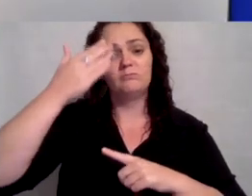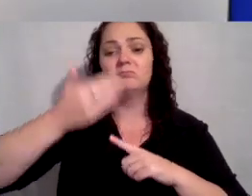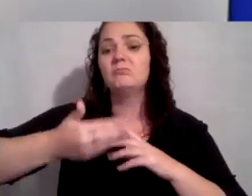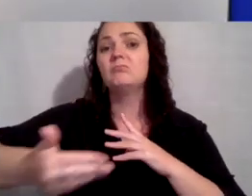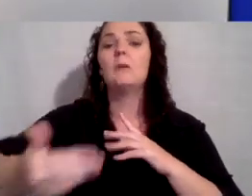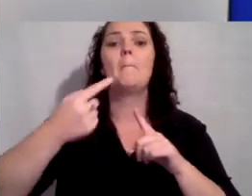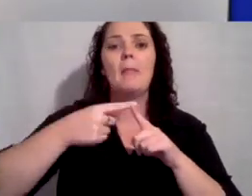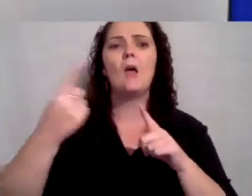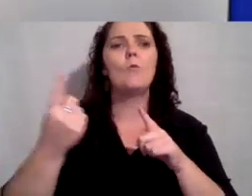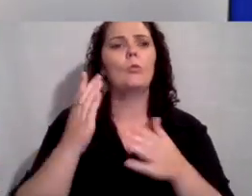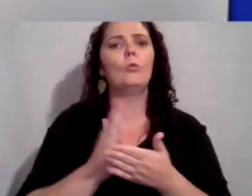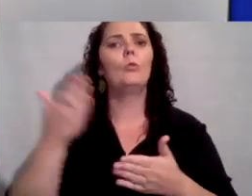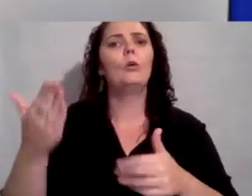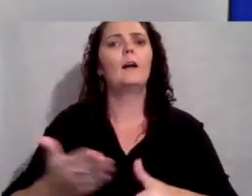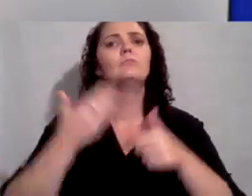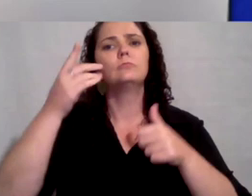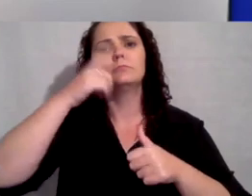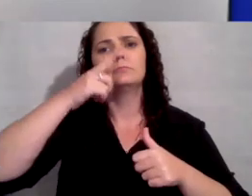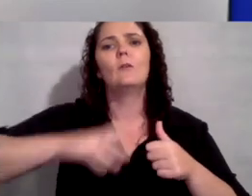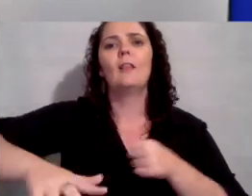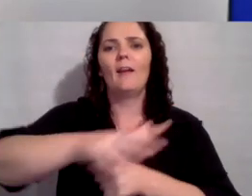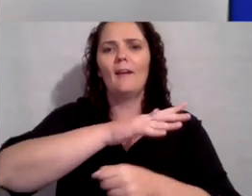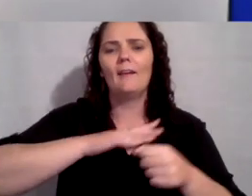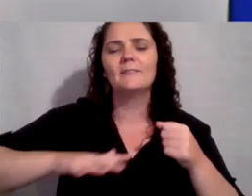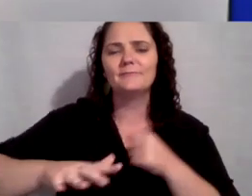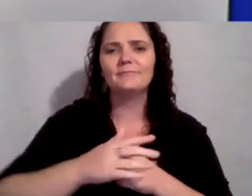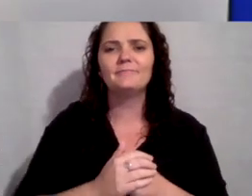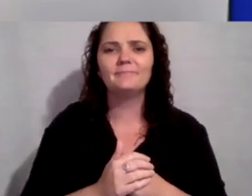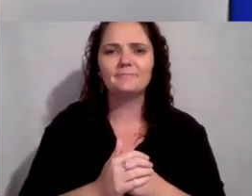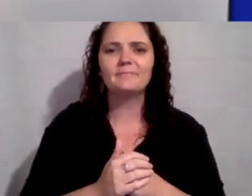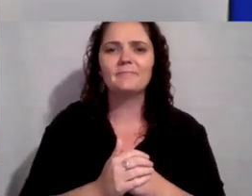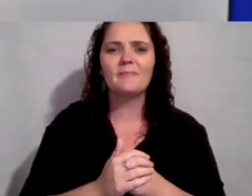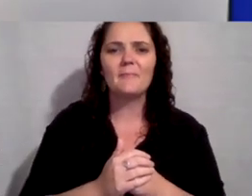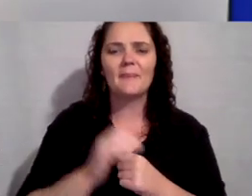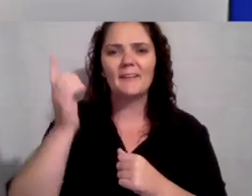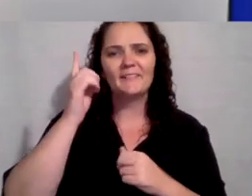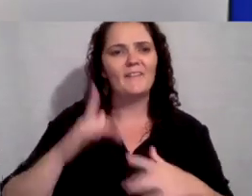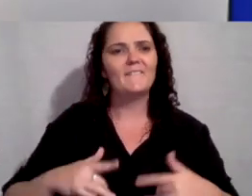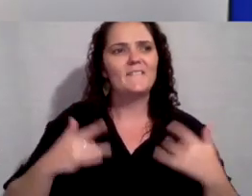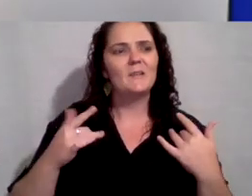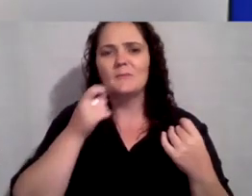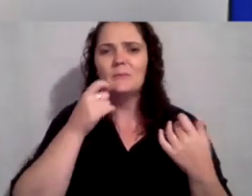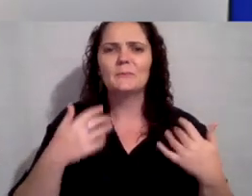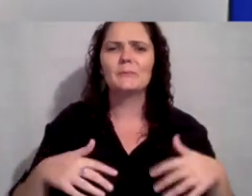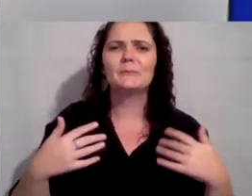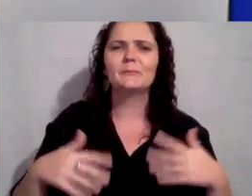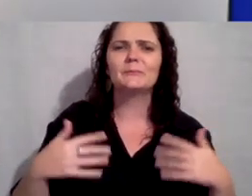any First Nations peoples that might be joining us here this evening too. Tonight is the last – I feel a little nostalgic